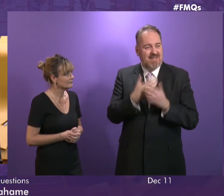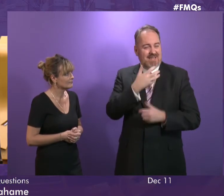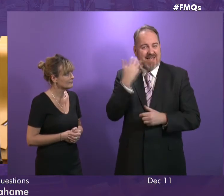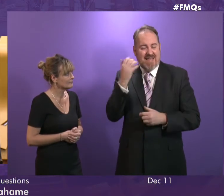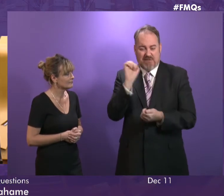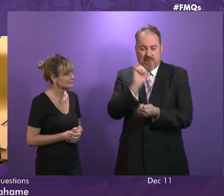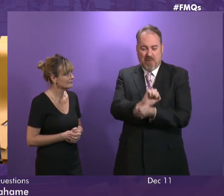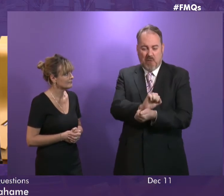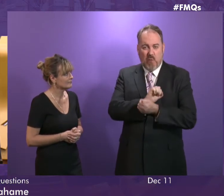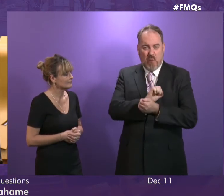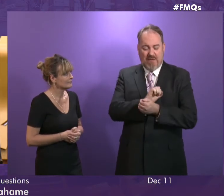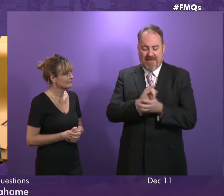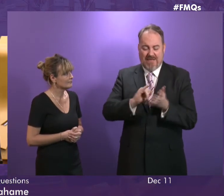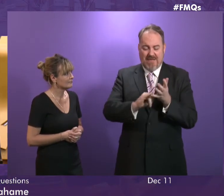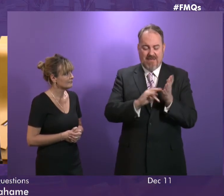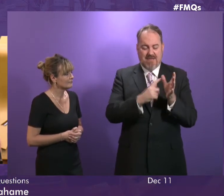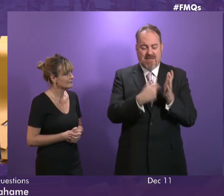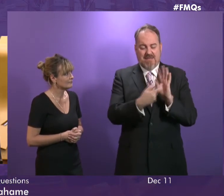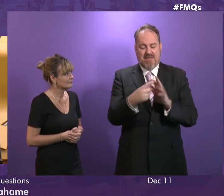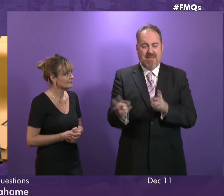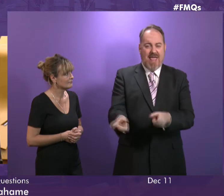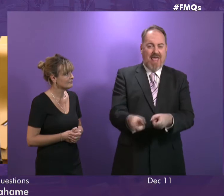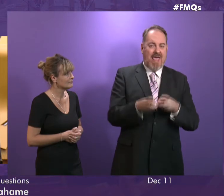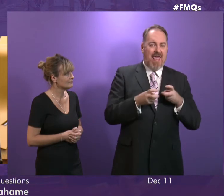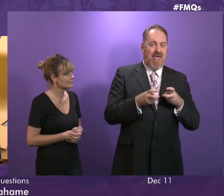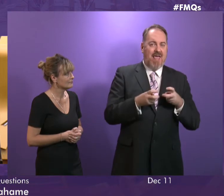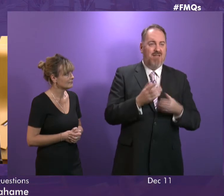All those organisations have called for an outright ban, which I have supported all along.